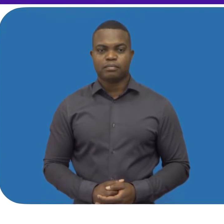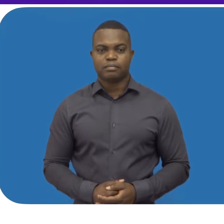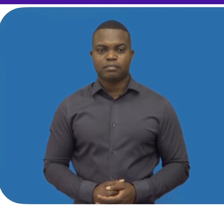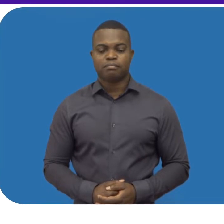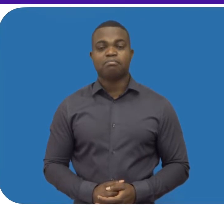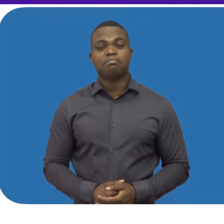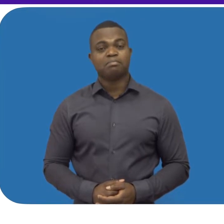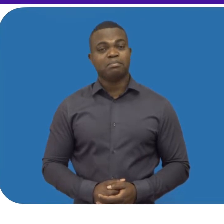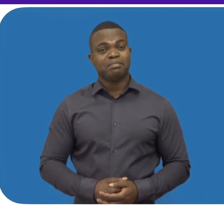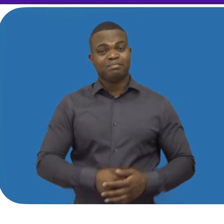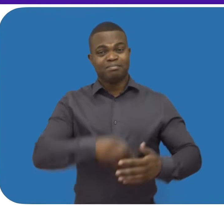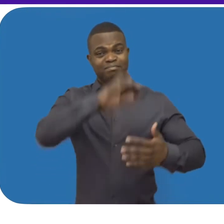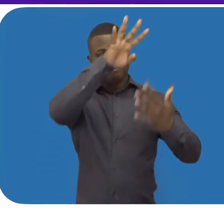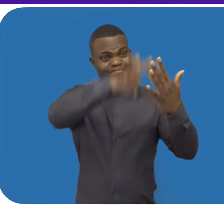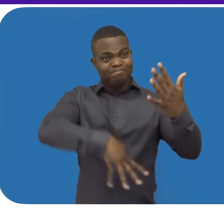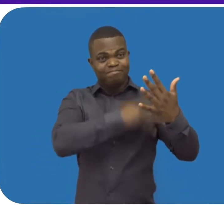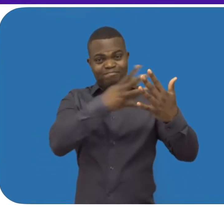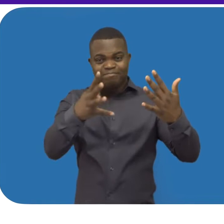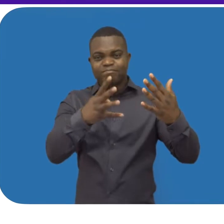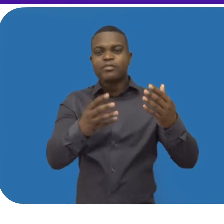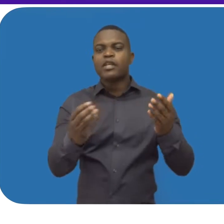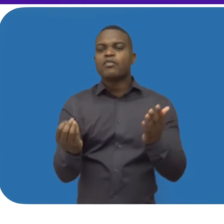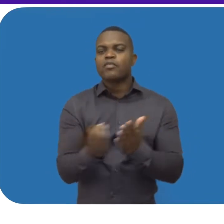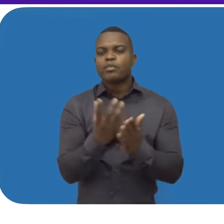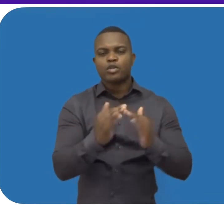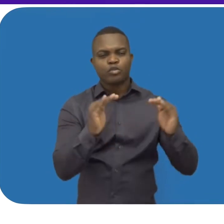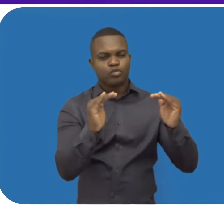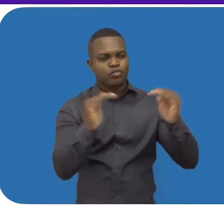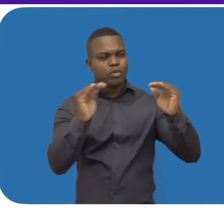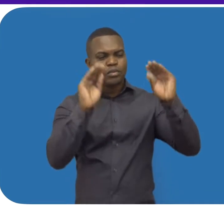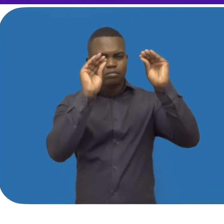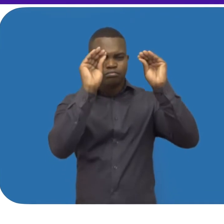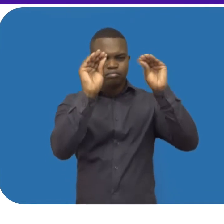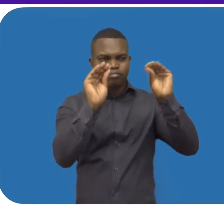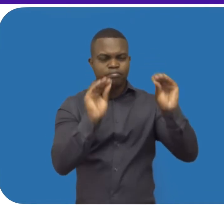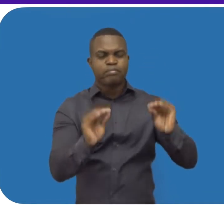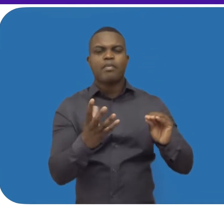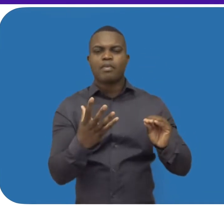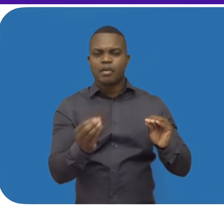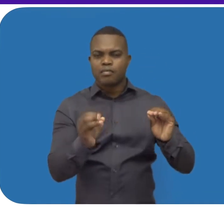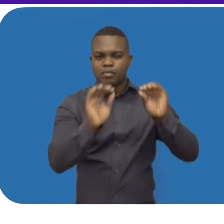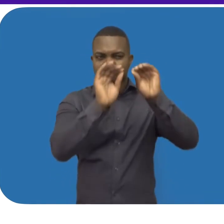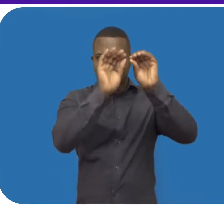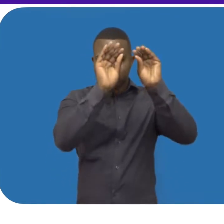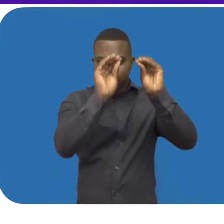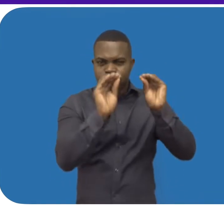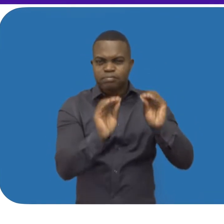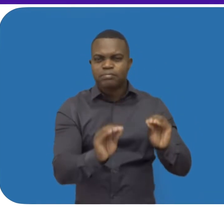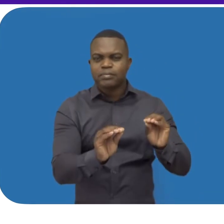Each entry has a table of structured information and a free-form text section to introduce the dataset